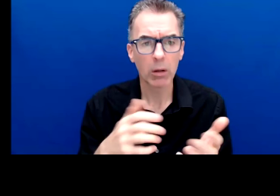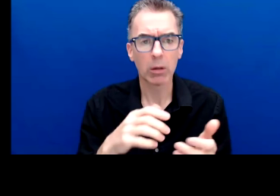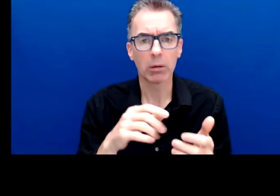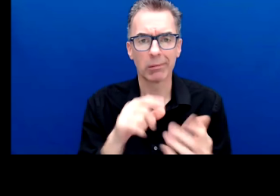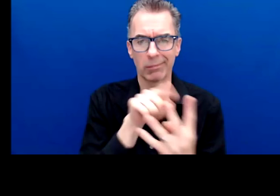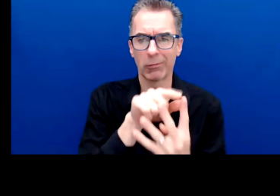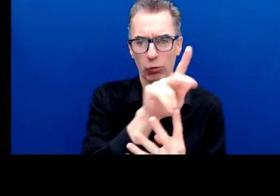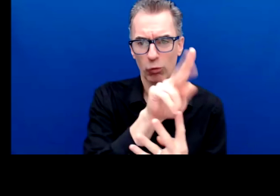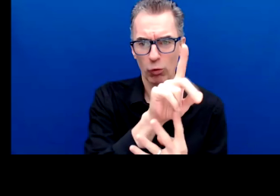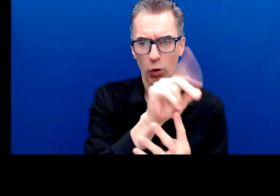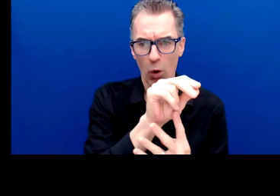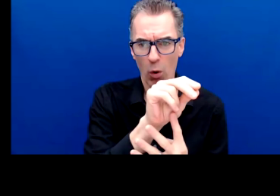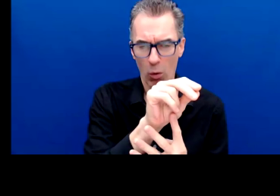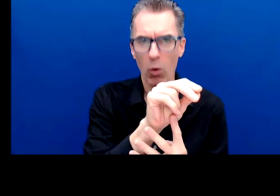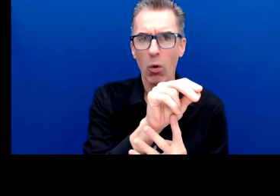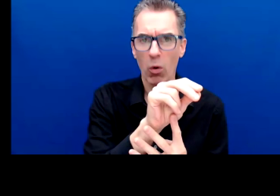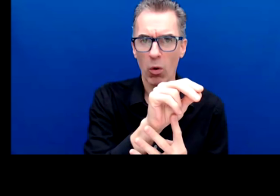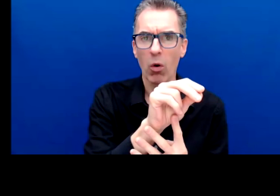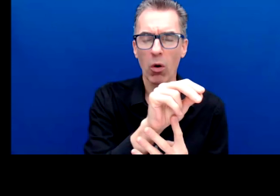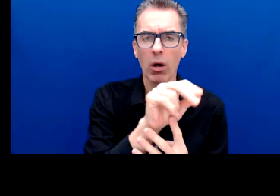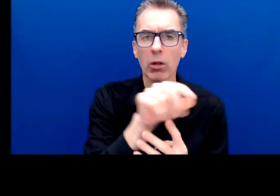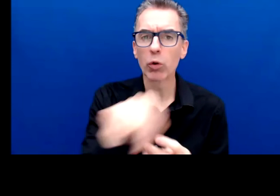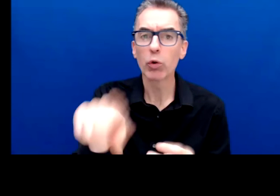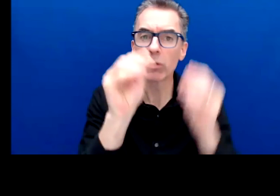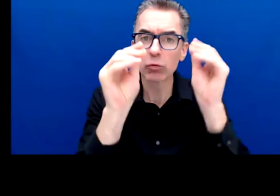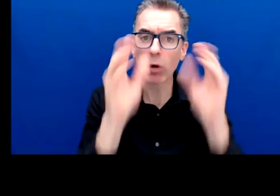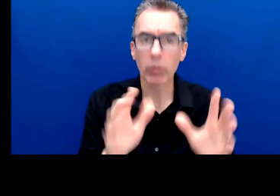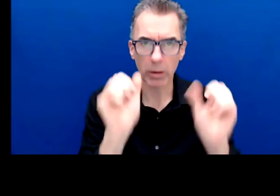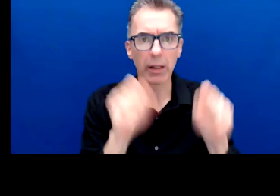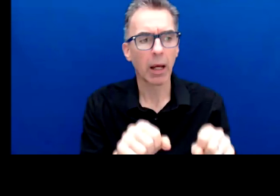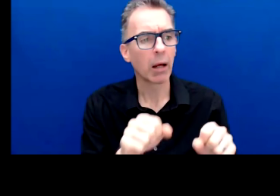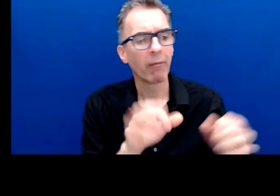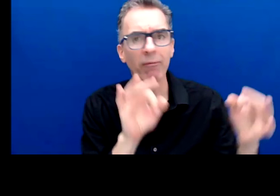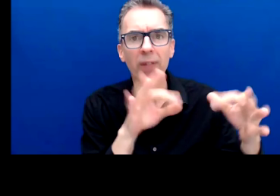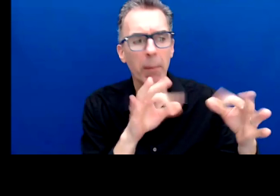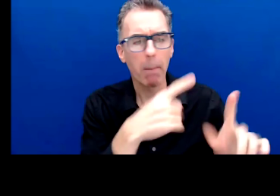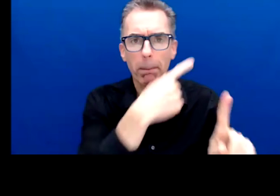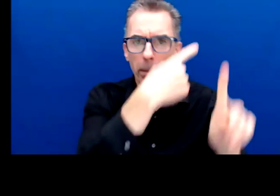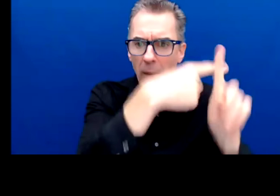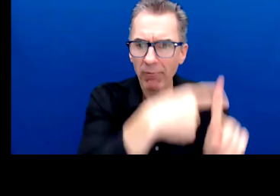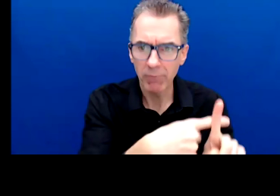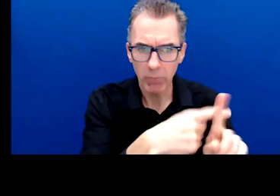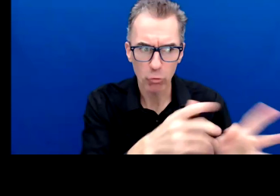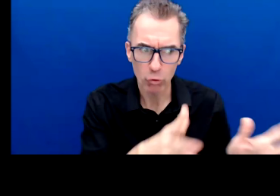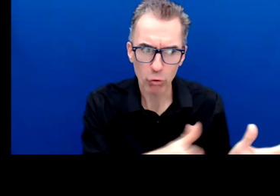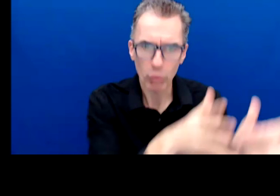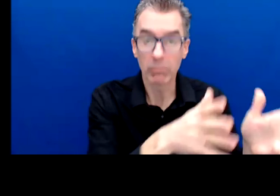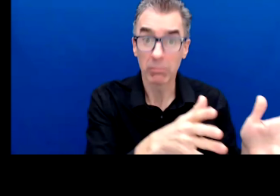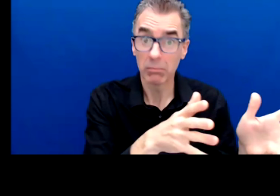Kudo allows instructors to provide students with positive feedback. Again, we have seen surveys with responses from our instructors